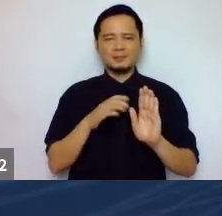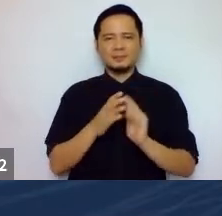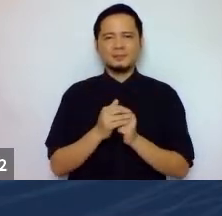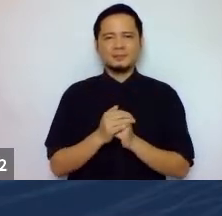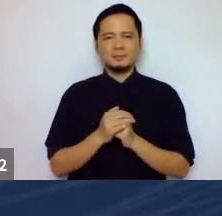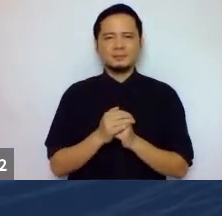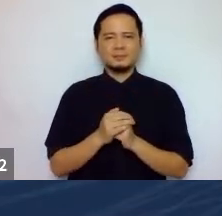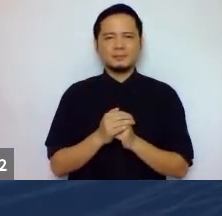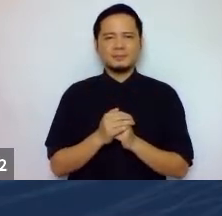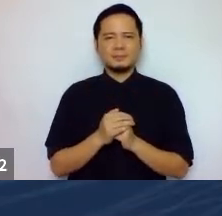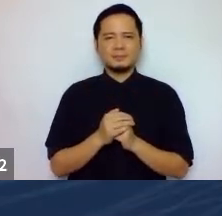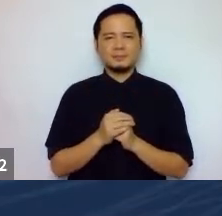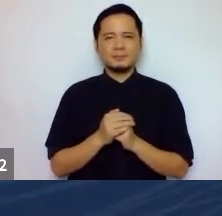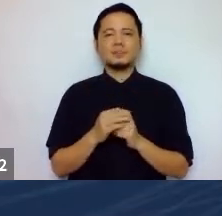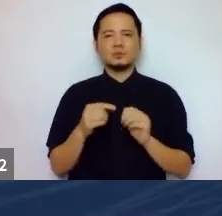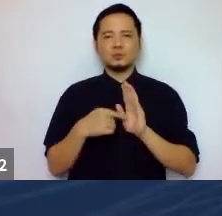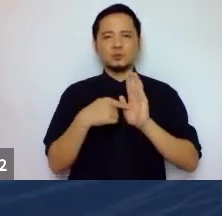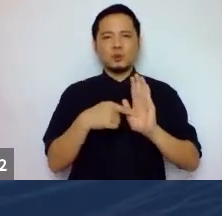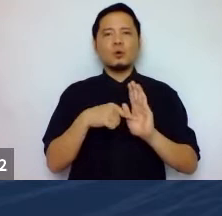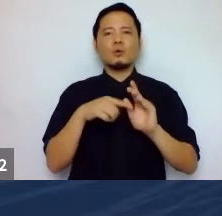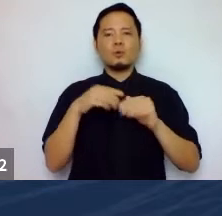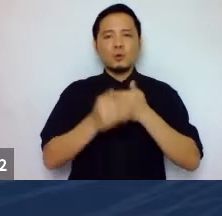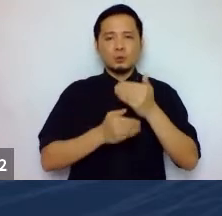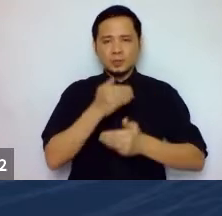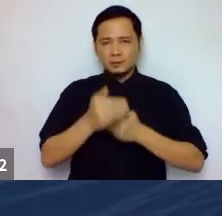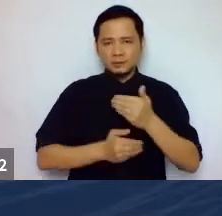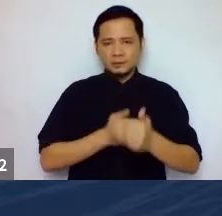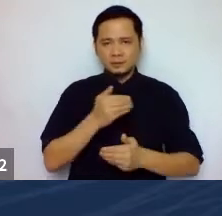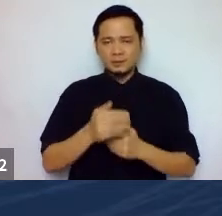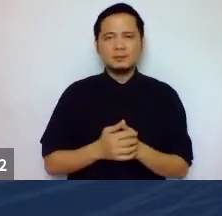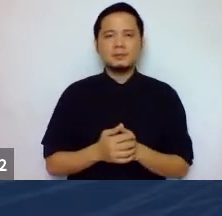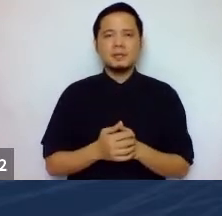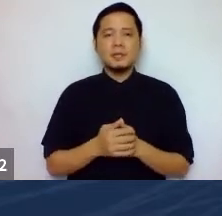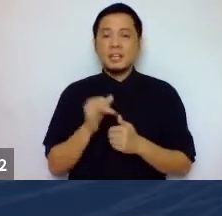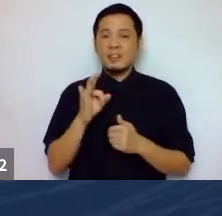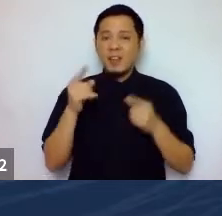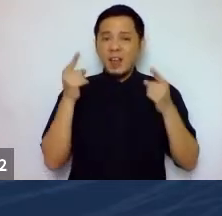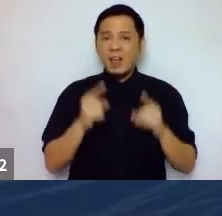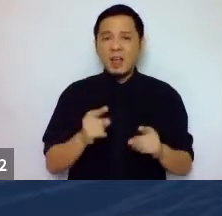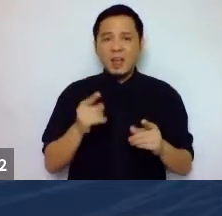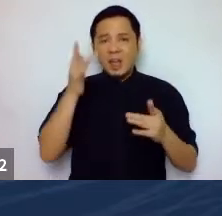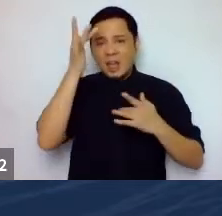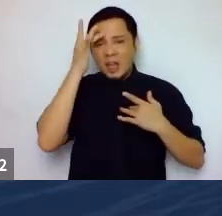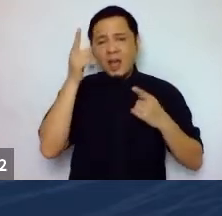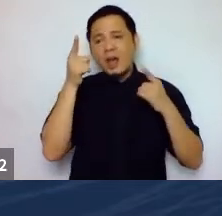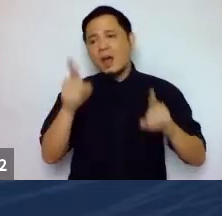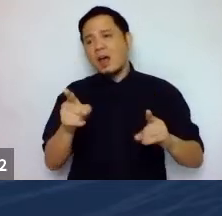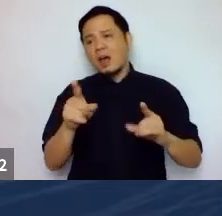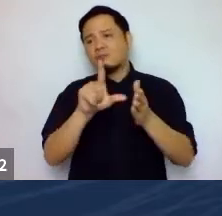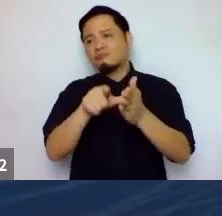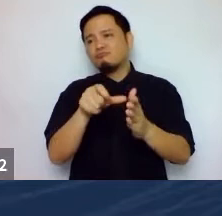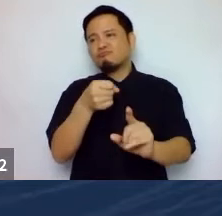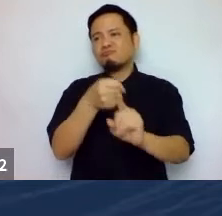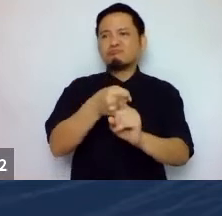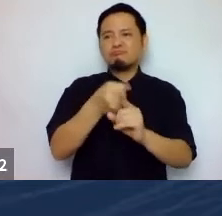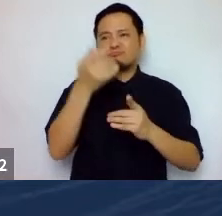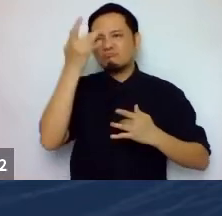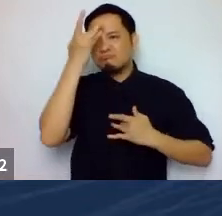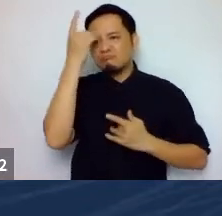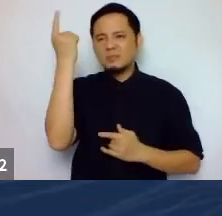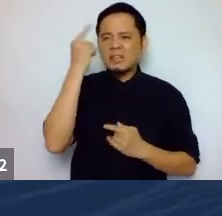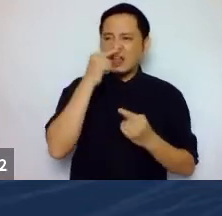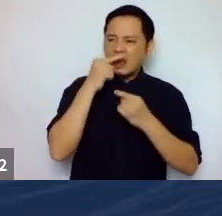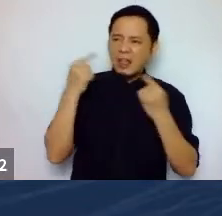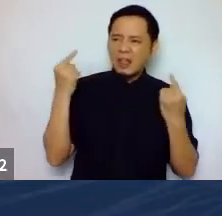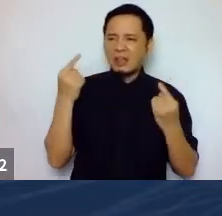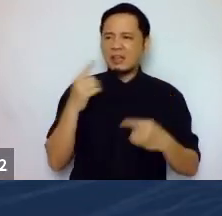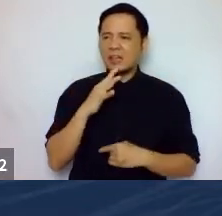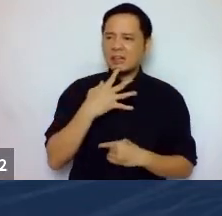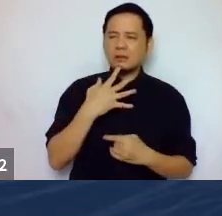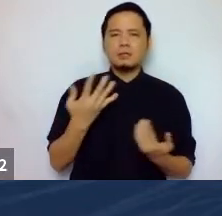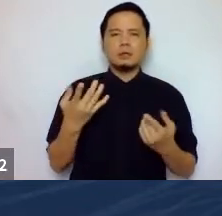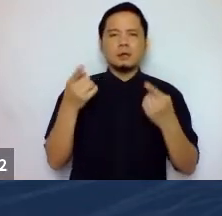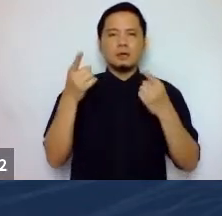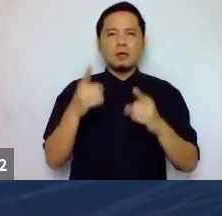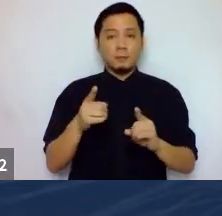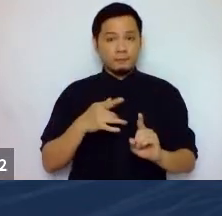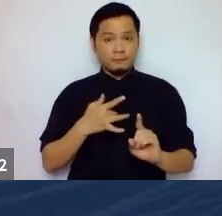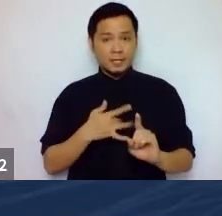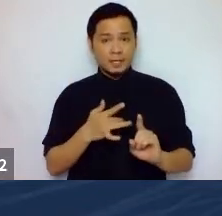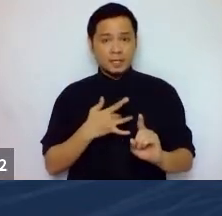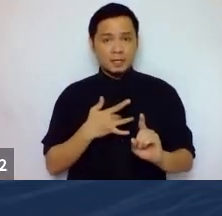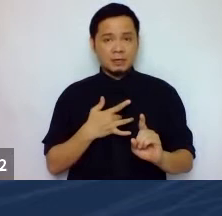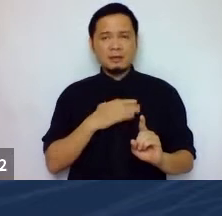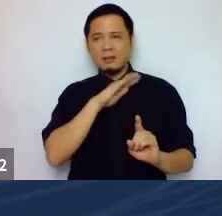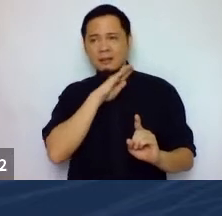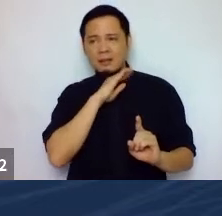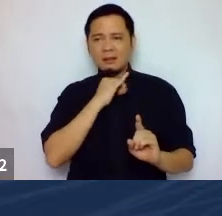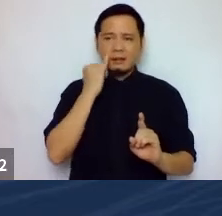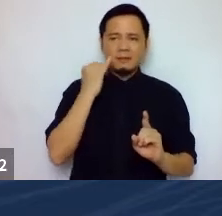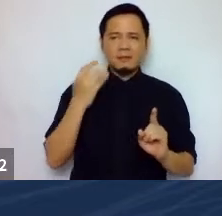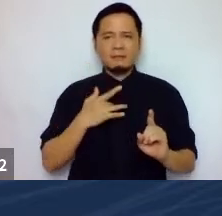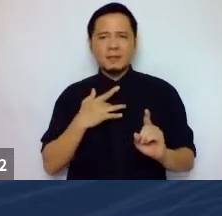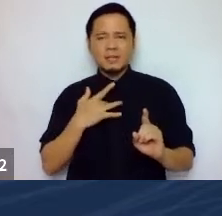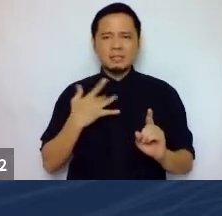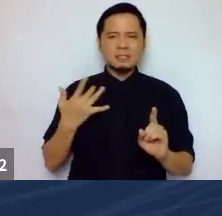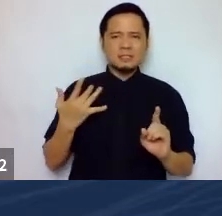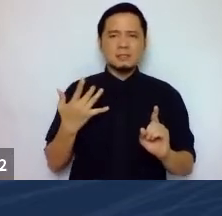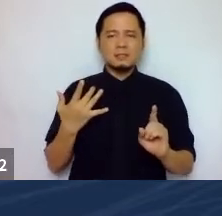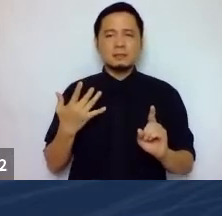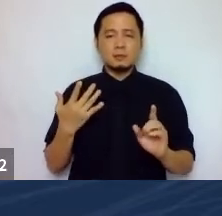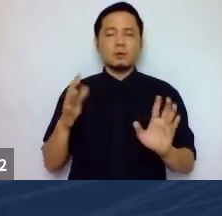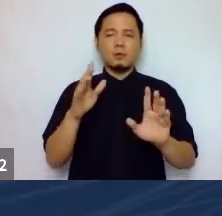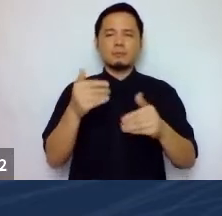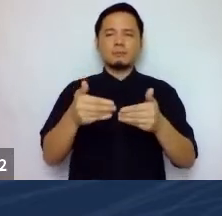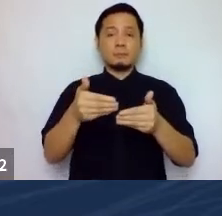The importance of our process of identifying adverse events following immunization is so that when you leave the vaccination site,